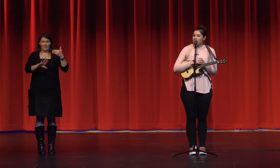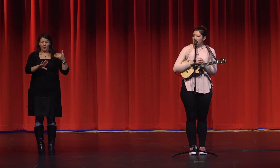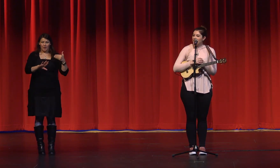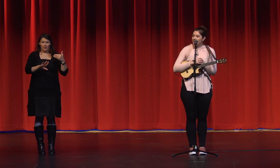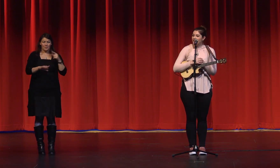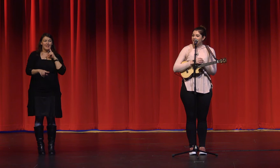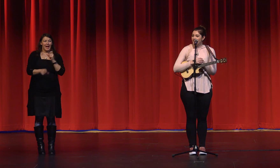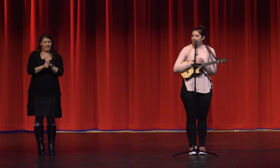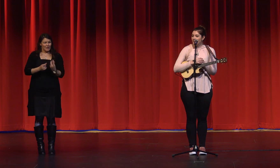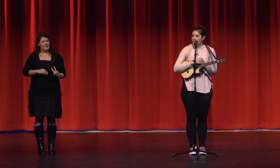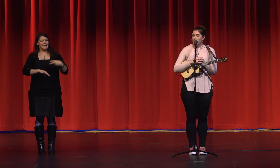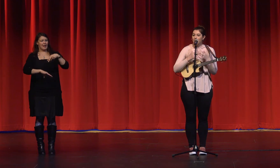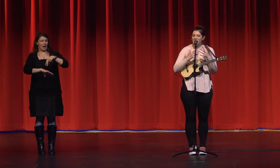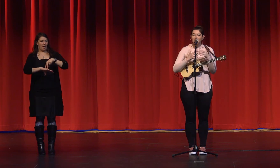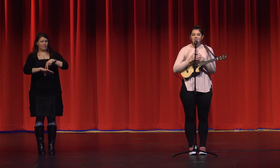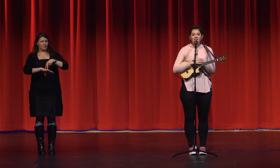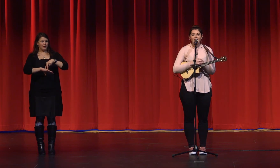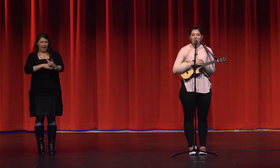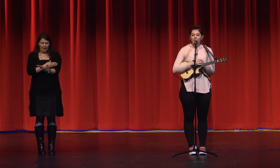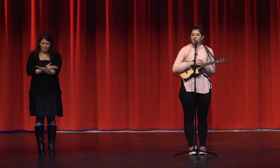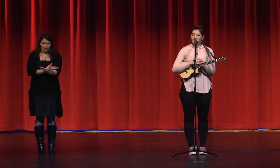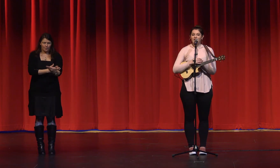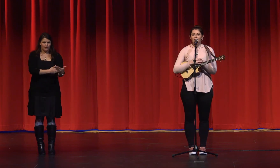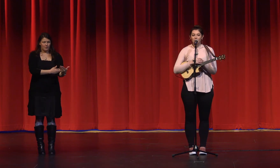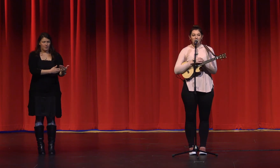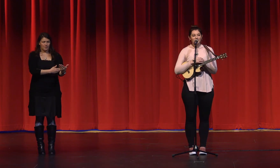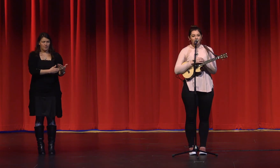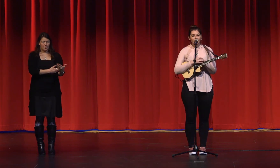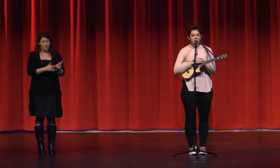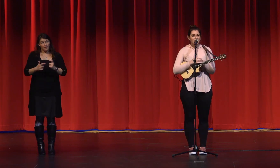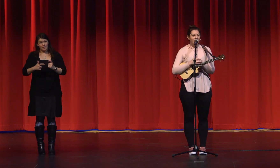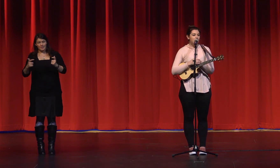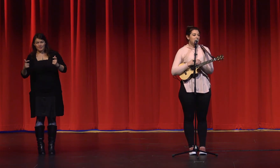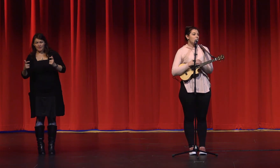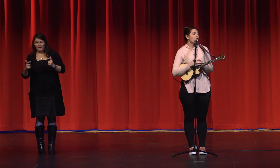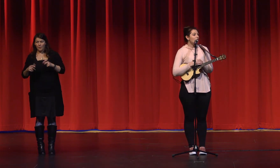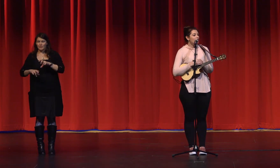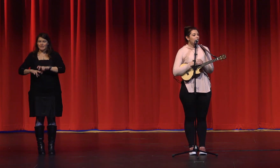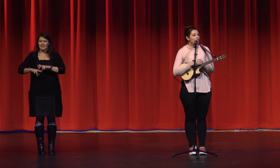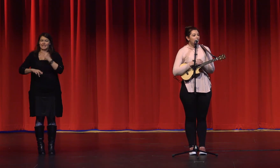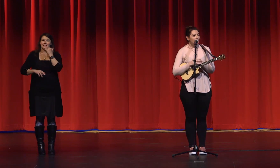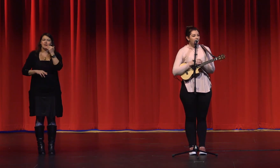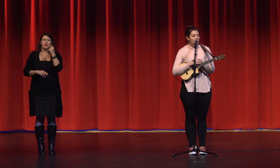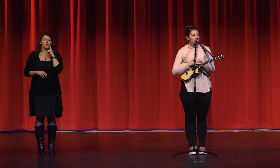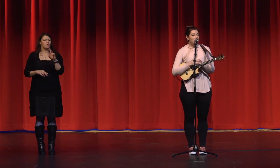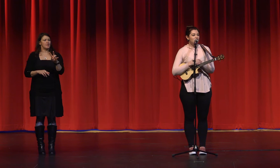morning. The biggest thing I ever did was sing for seven people. That changed